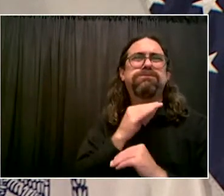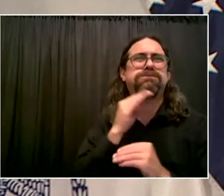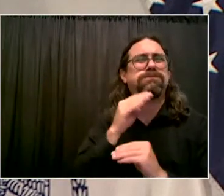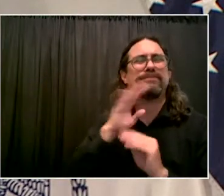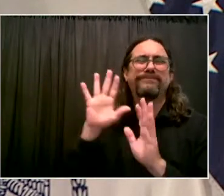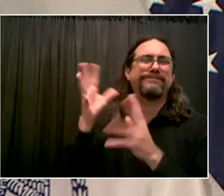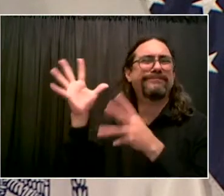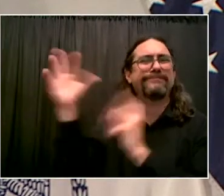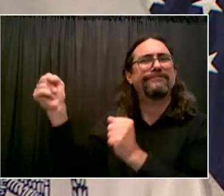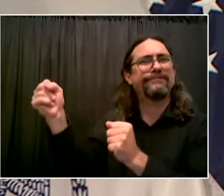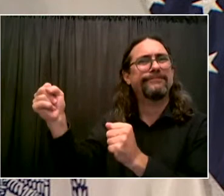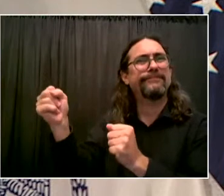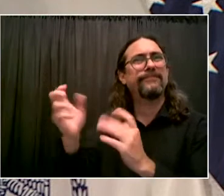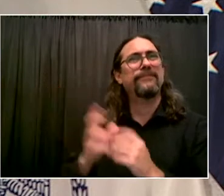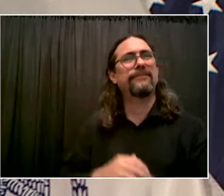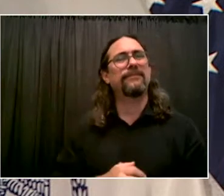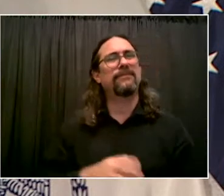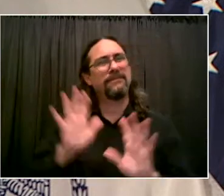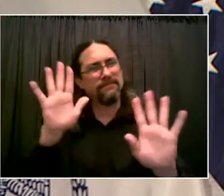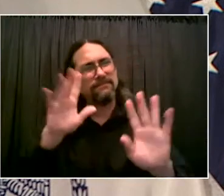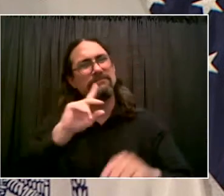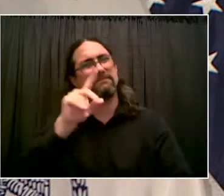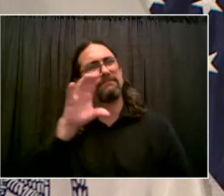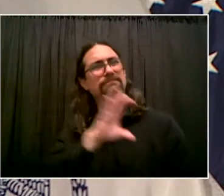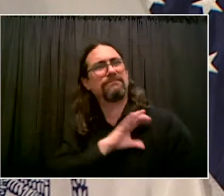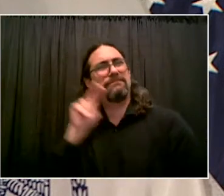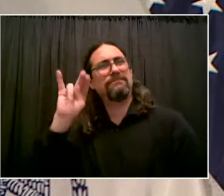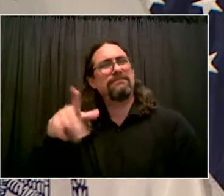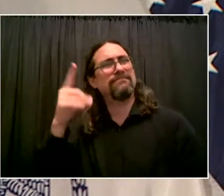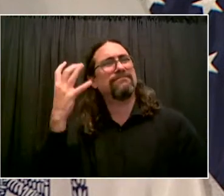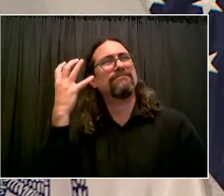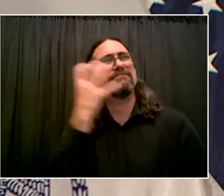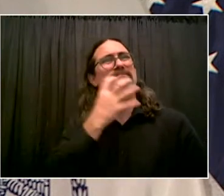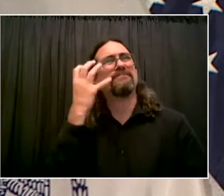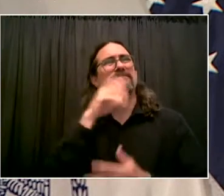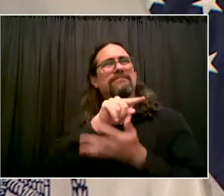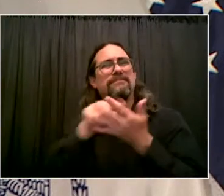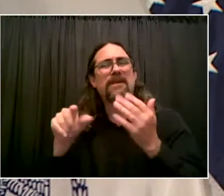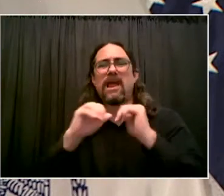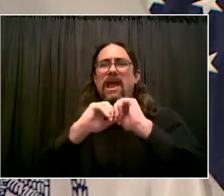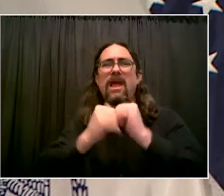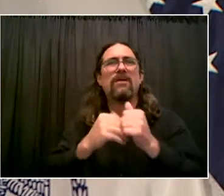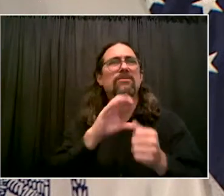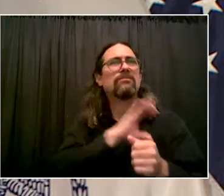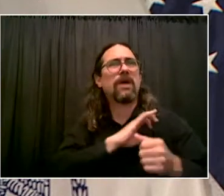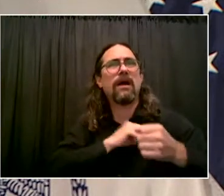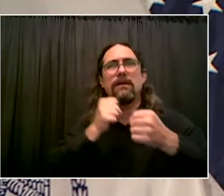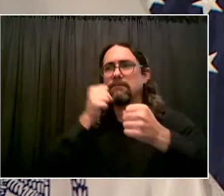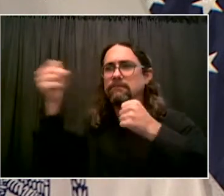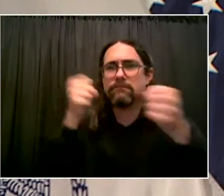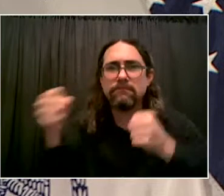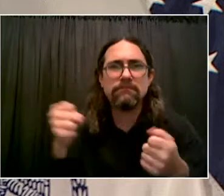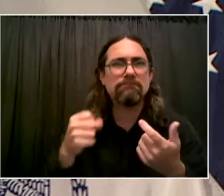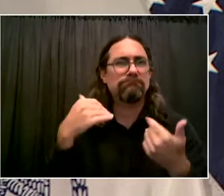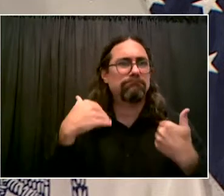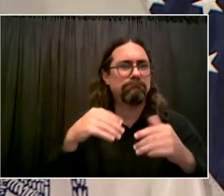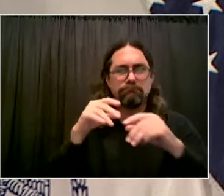ADDED A CLASS. OVER 800 IN MAY, 400 IN JUNE, ALL ON THE STREETS NOW .